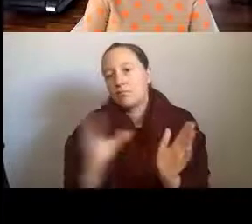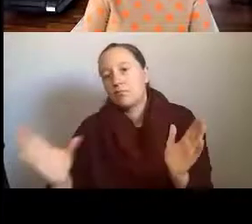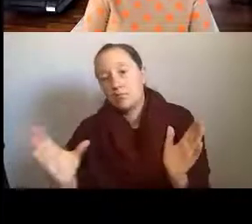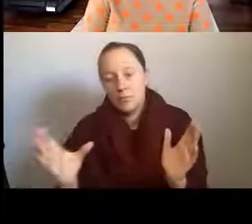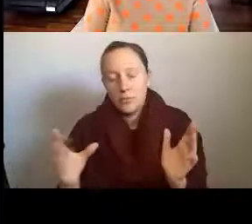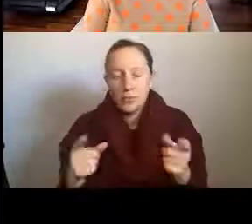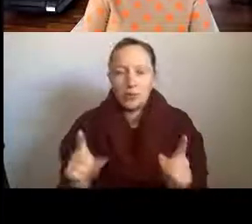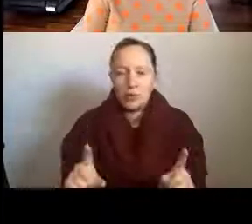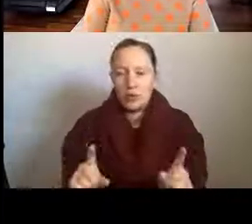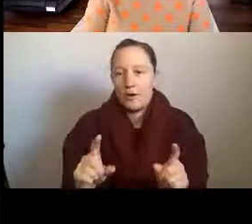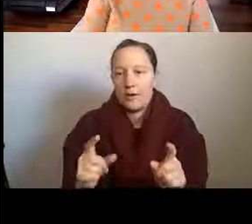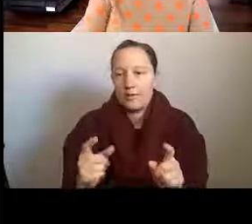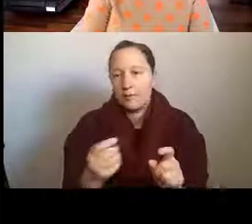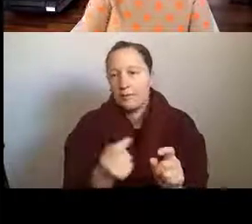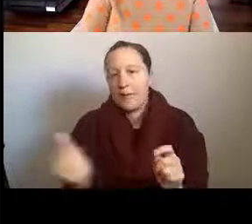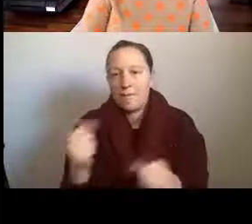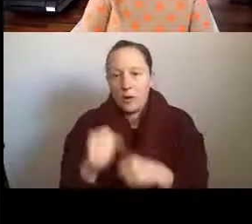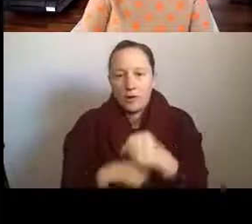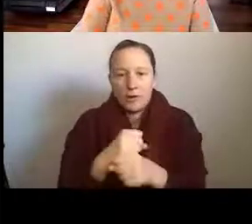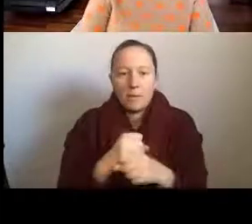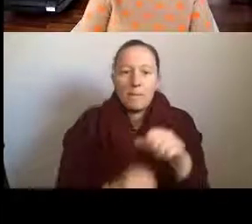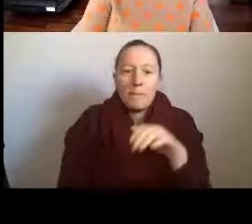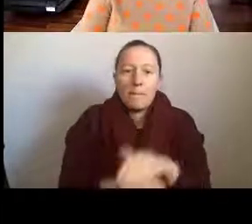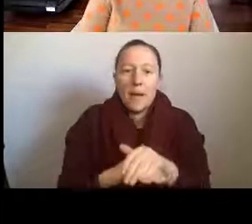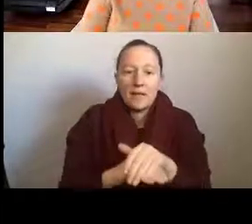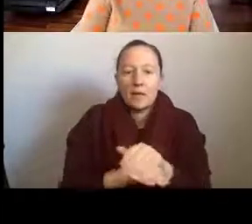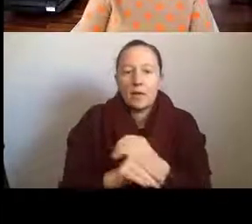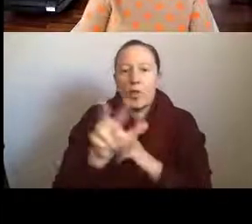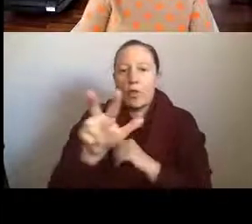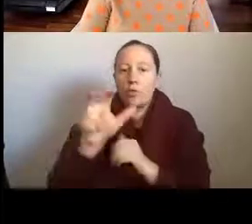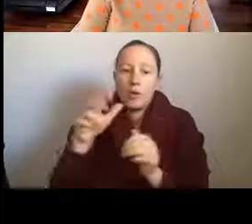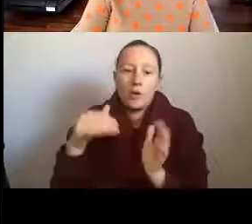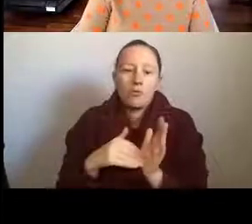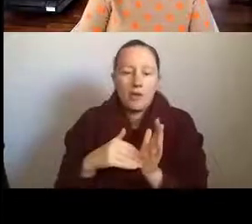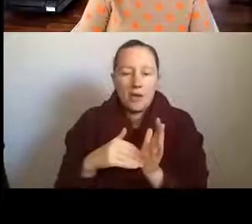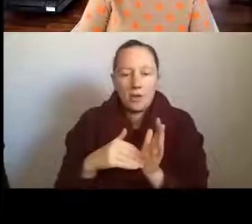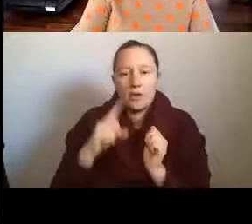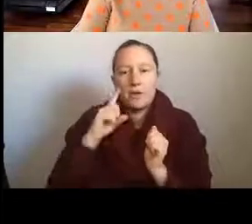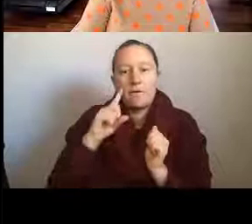The maximum budget that you can request is $300,000 in direct costs,